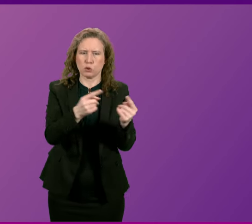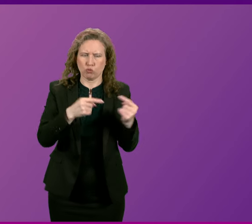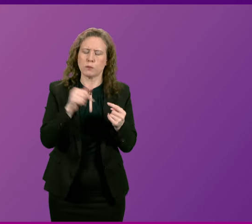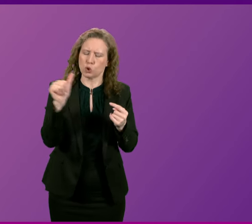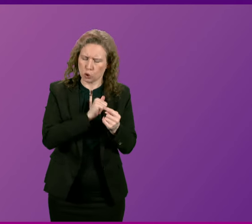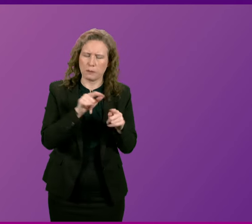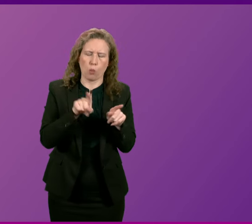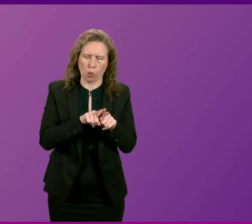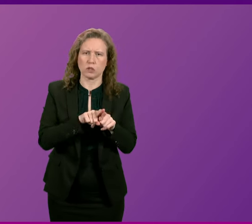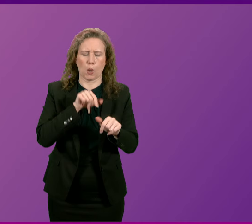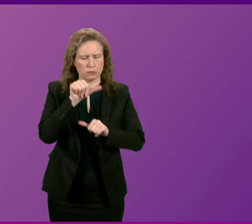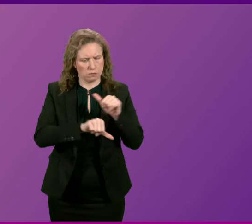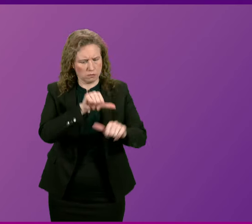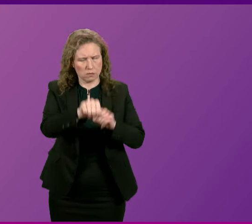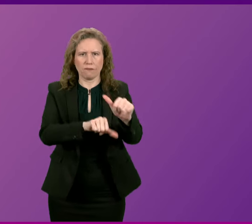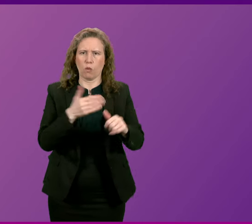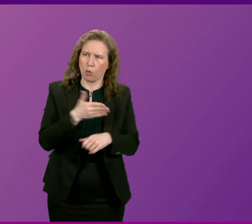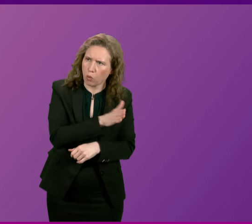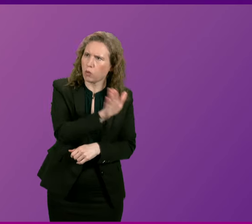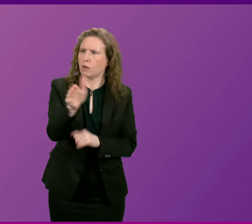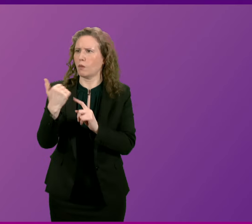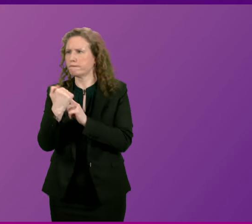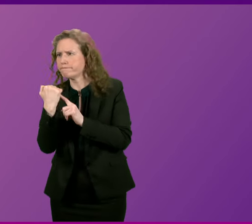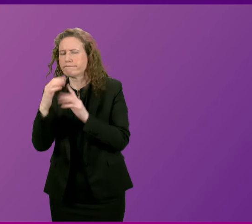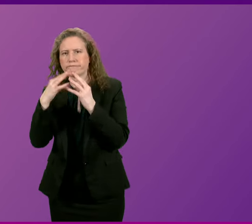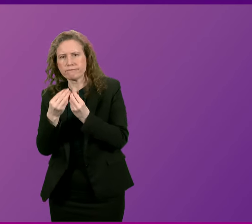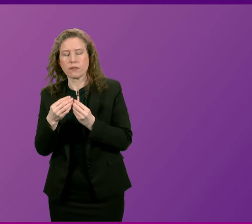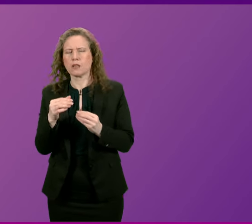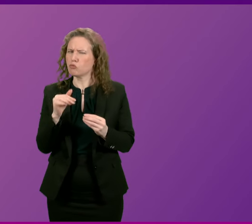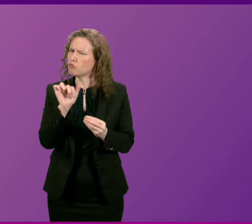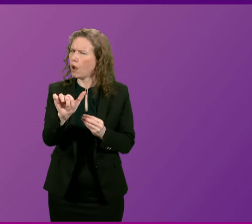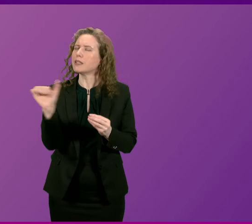available. I take very seriously the point that he makes—that there should be a pathway—because